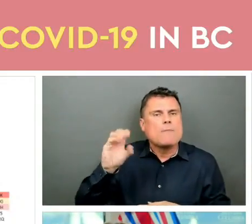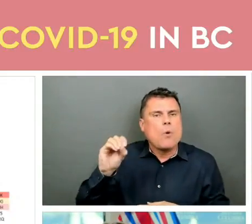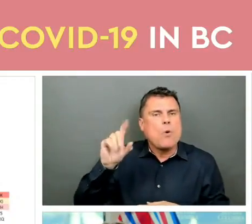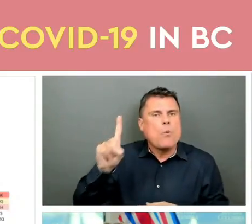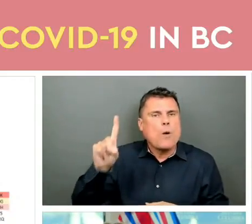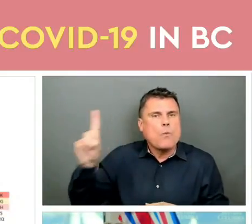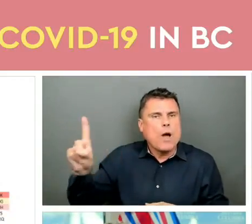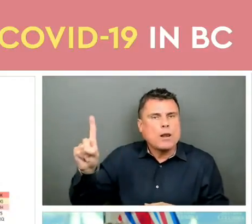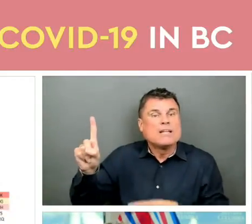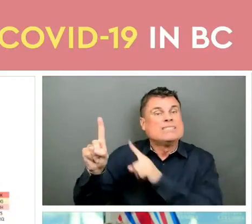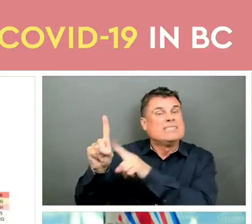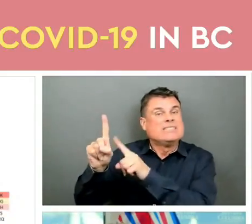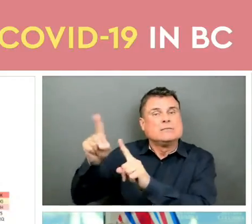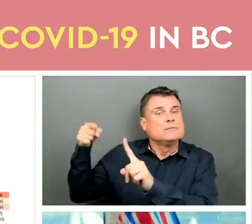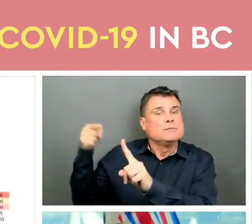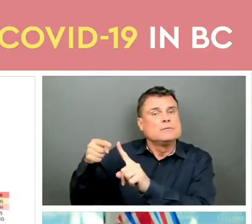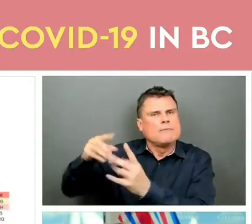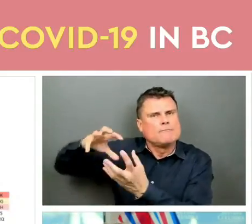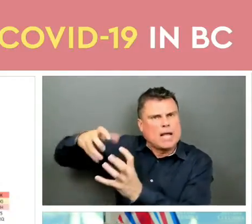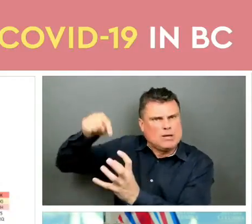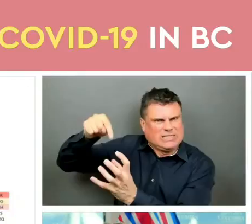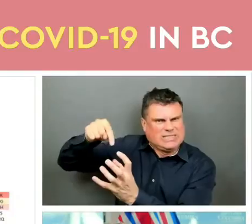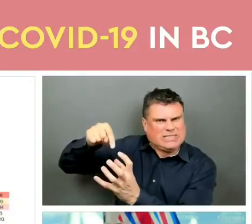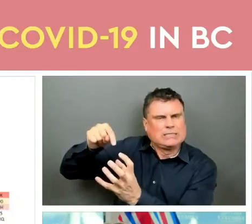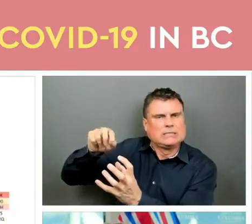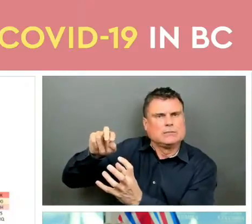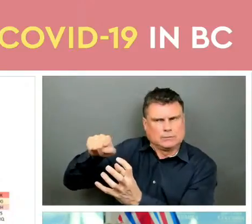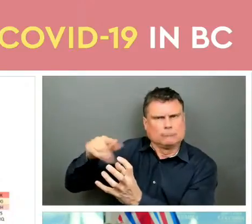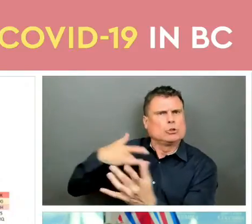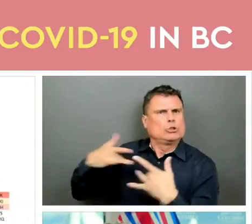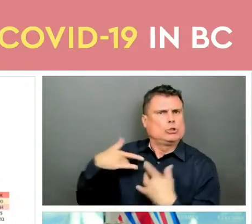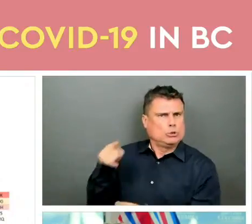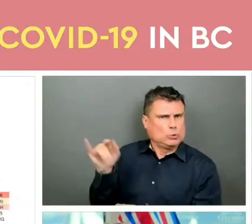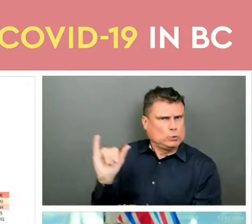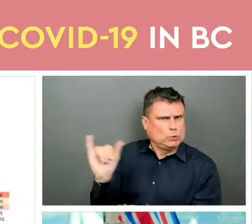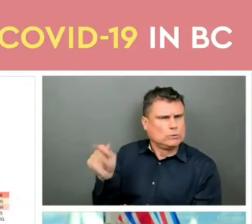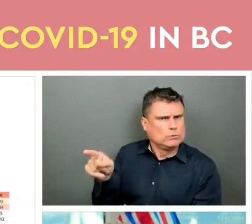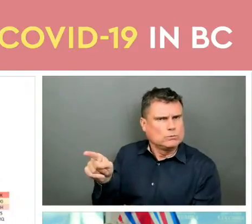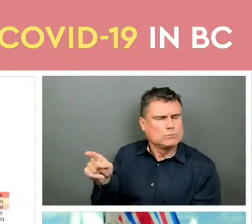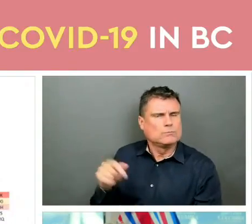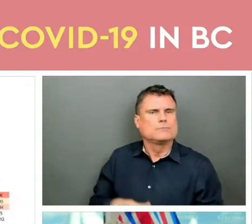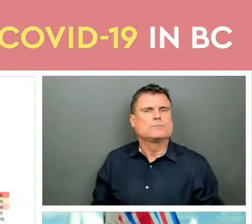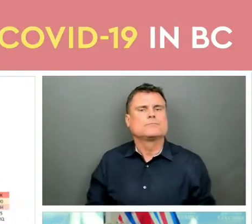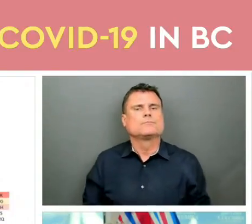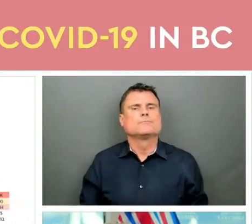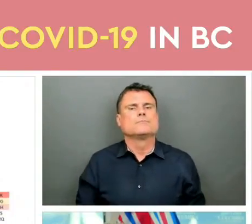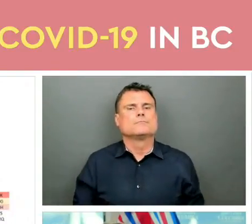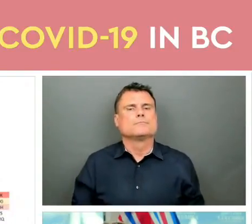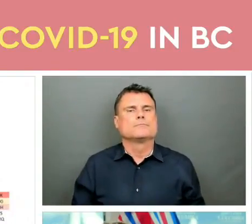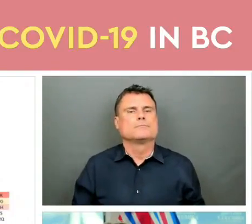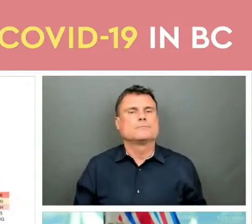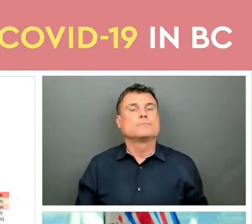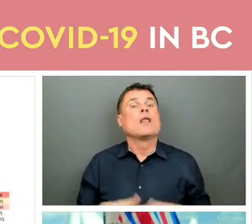mutation of concern. As we have learned about these mutations, different laboratories in the province,